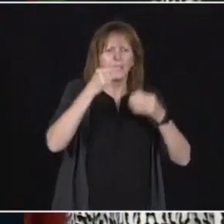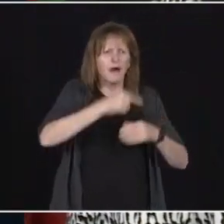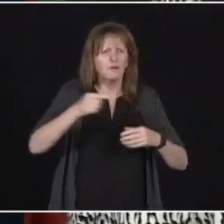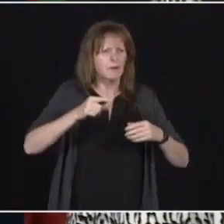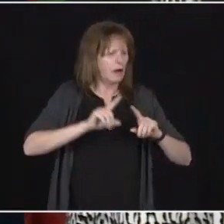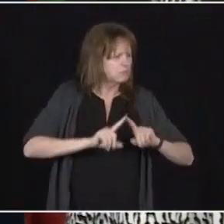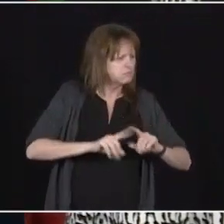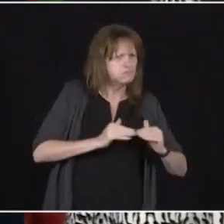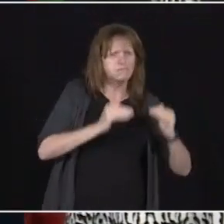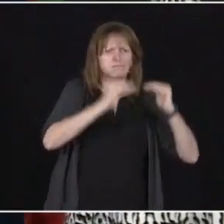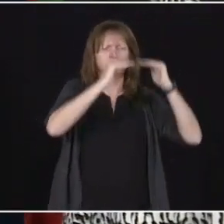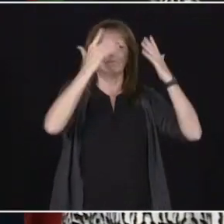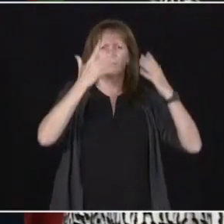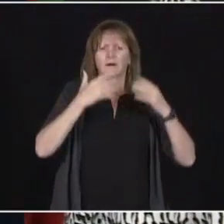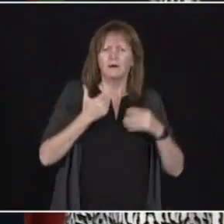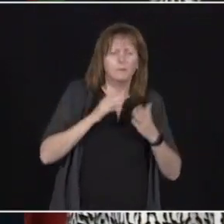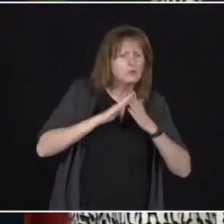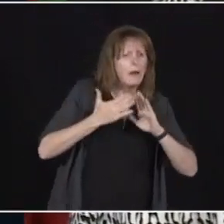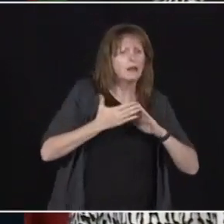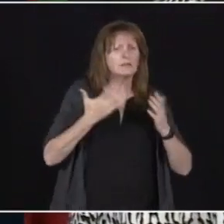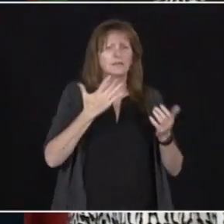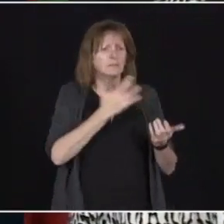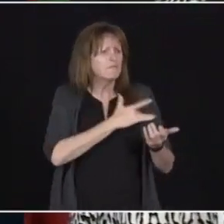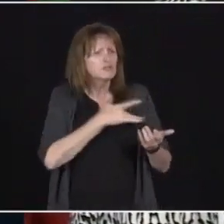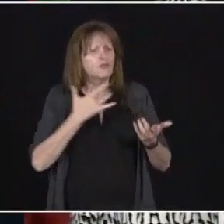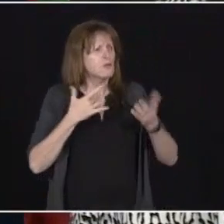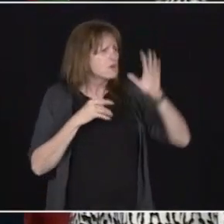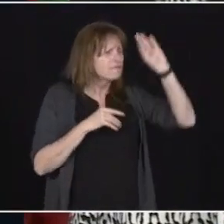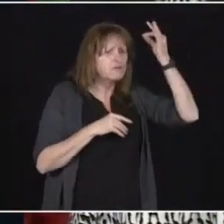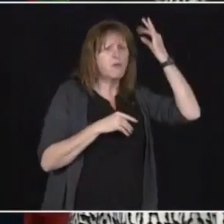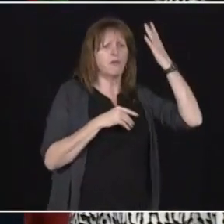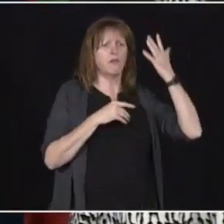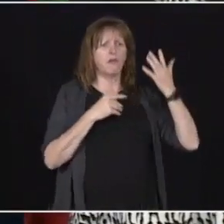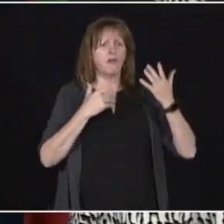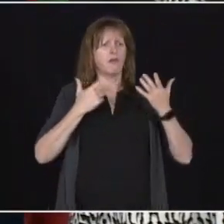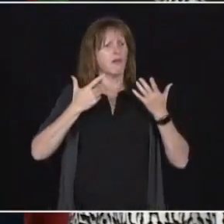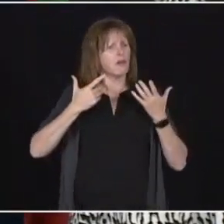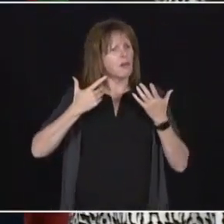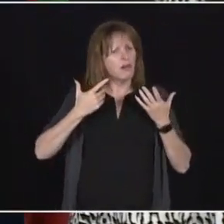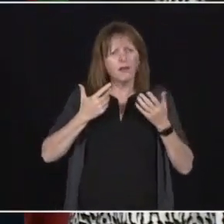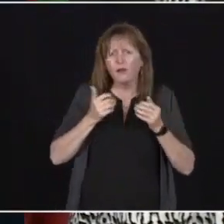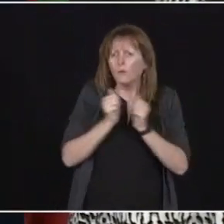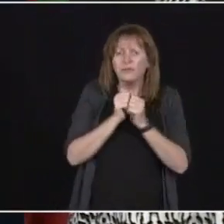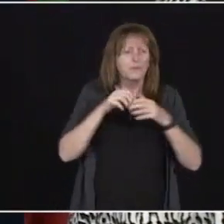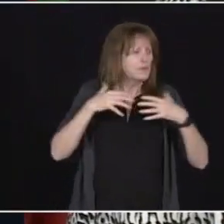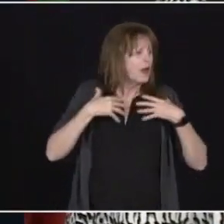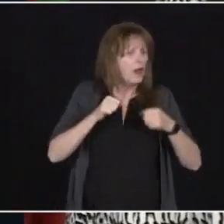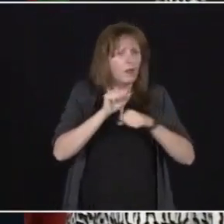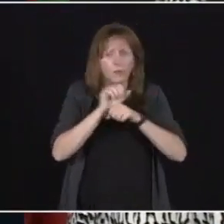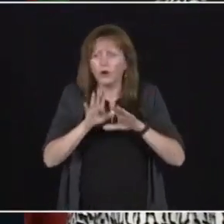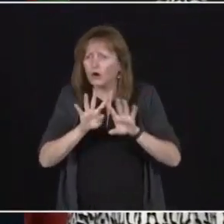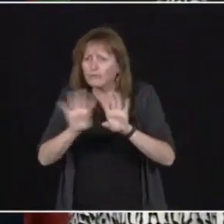work with each other as a province. Alongside our front-line healthcare workers, are essential workers, our spiritual and community